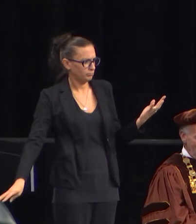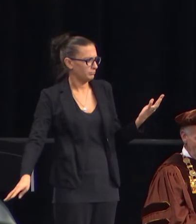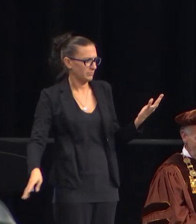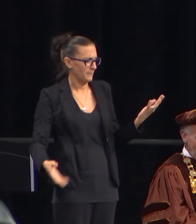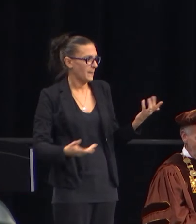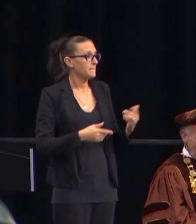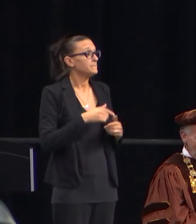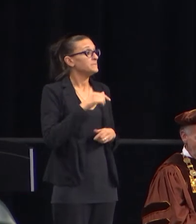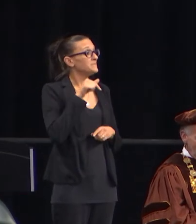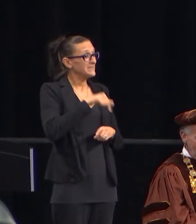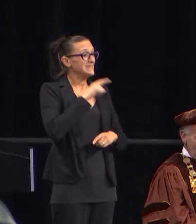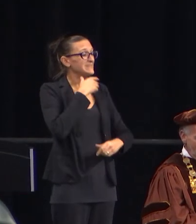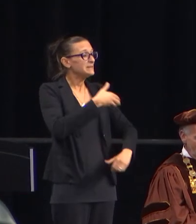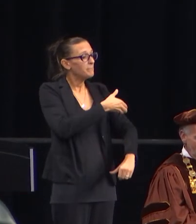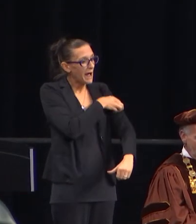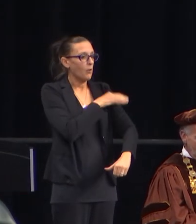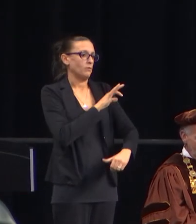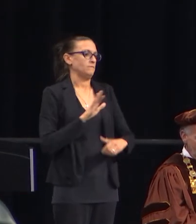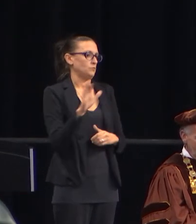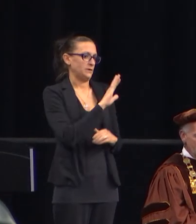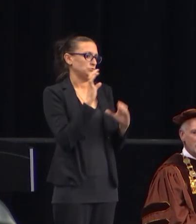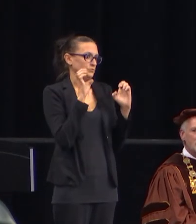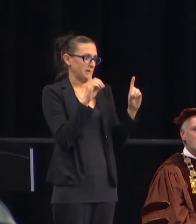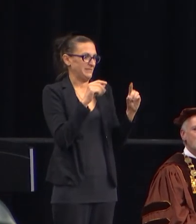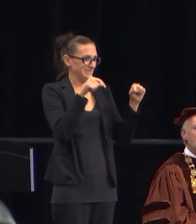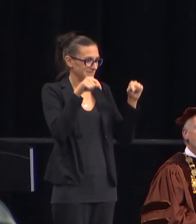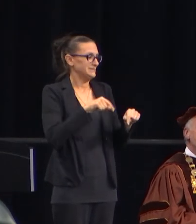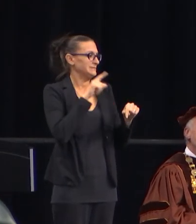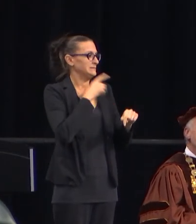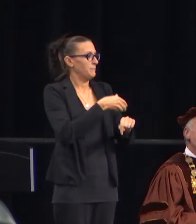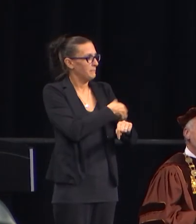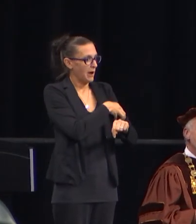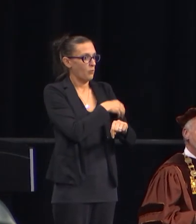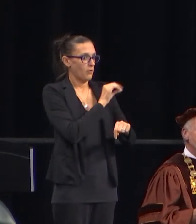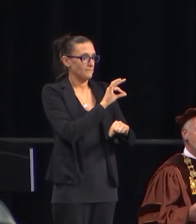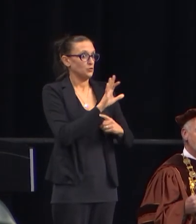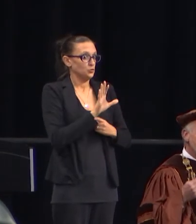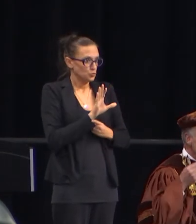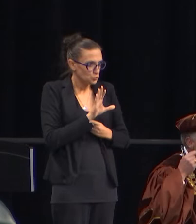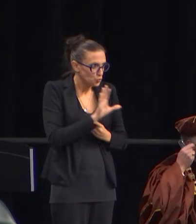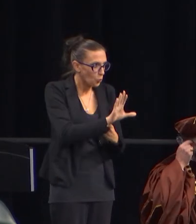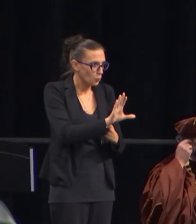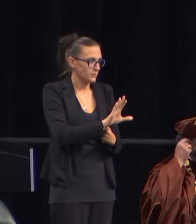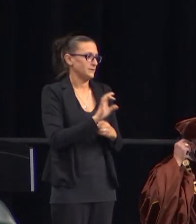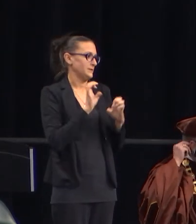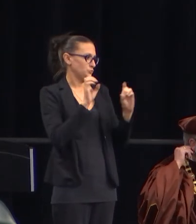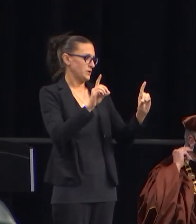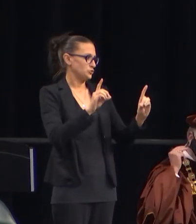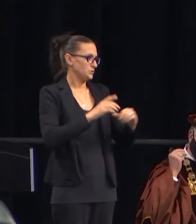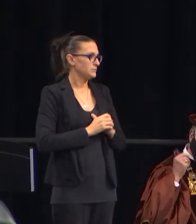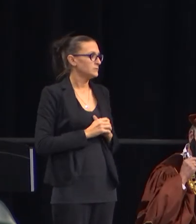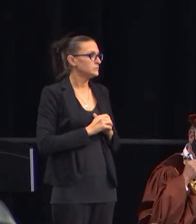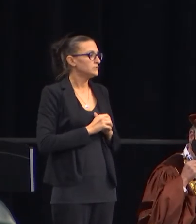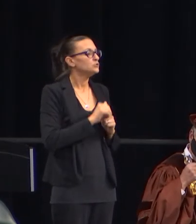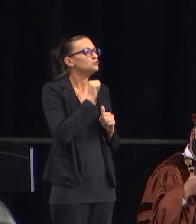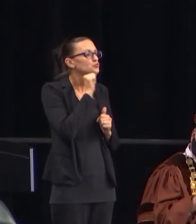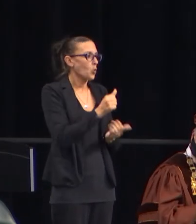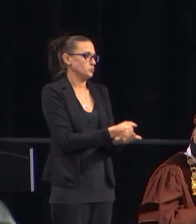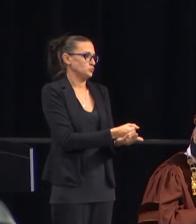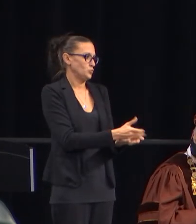This is the power of your education, and this is the power of your education. Don't waste it.